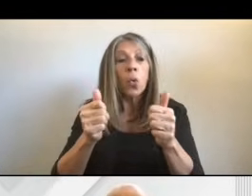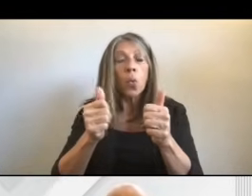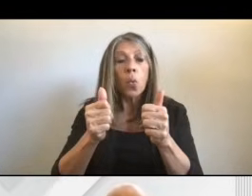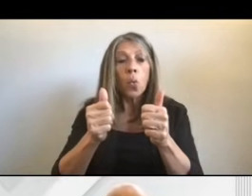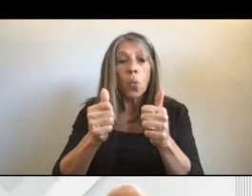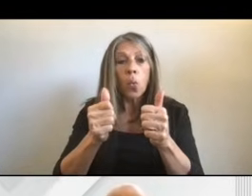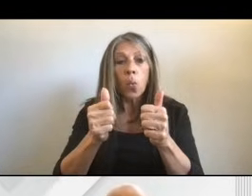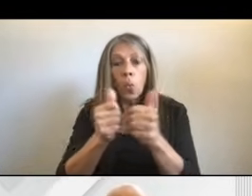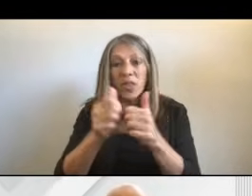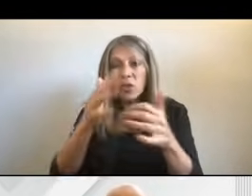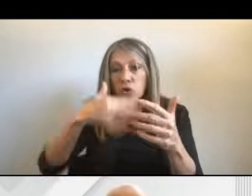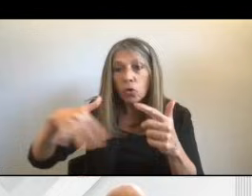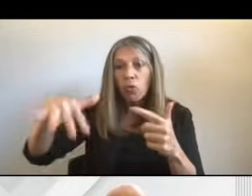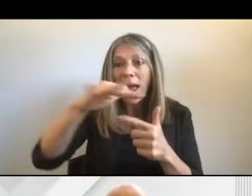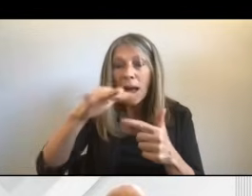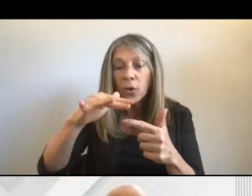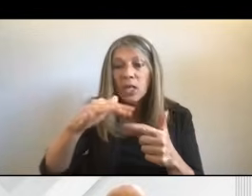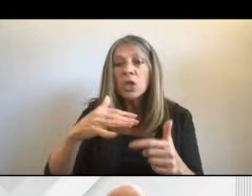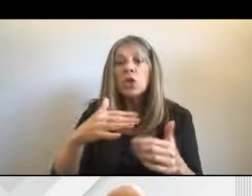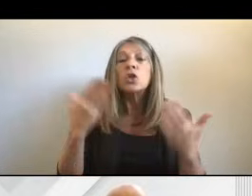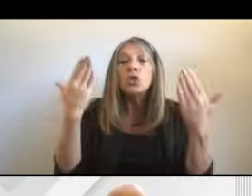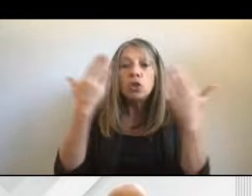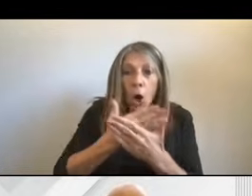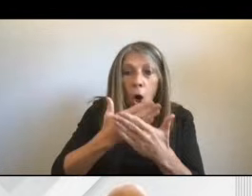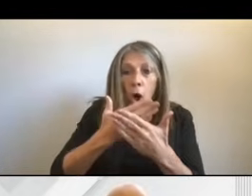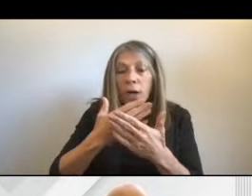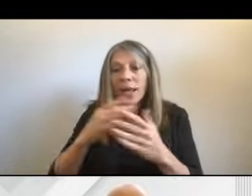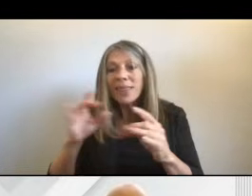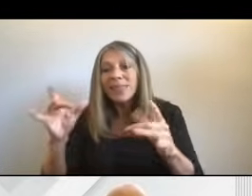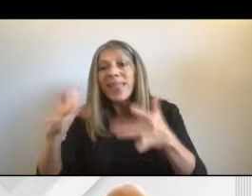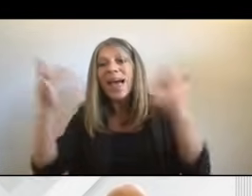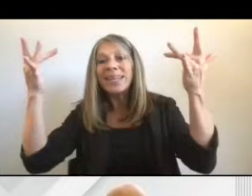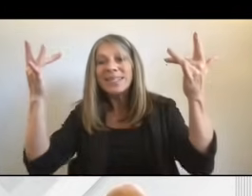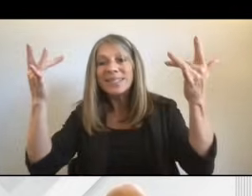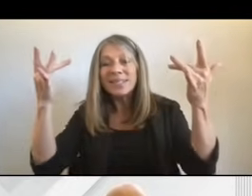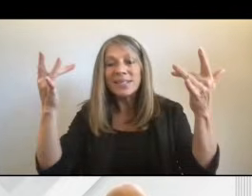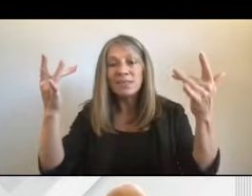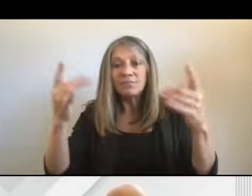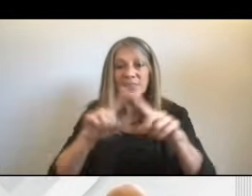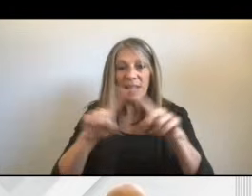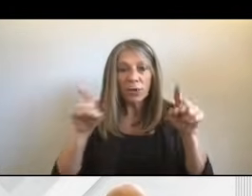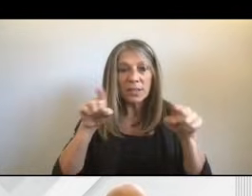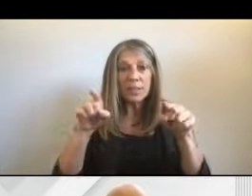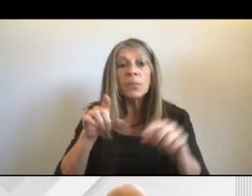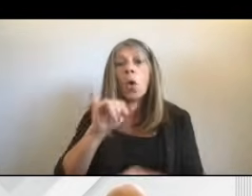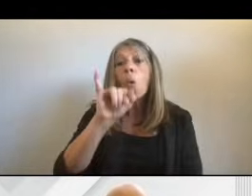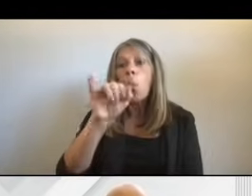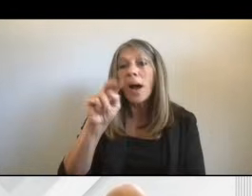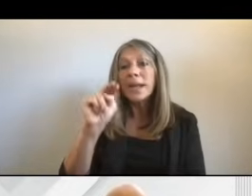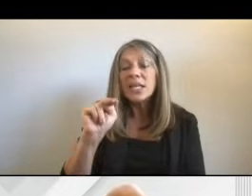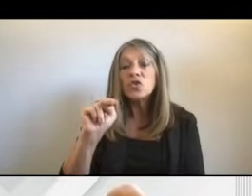surrounding surface: dark on lighter, light on dark. And it's a 1 inch minimum wide strip